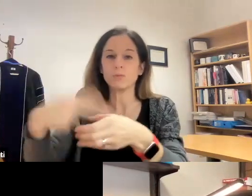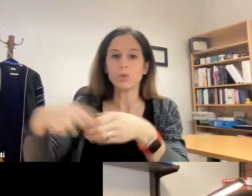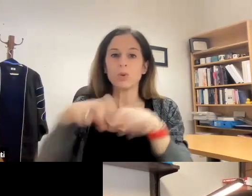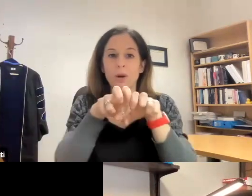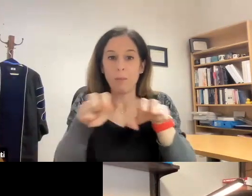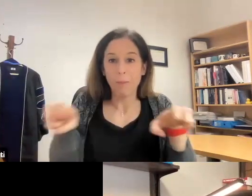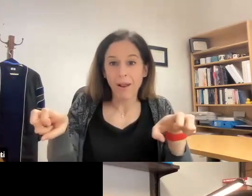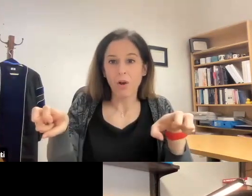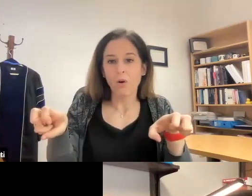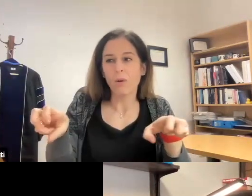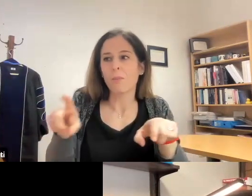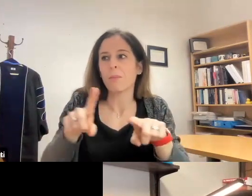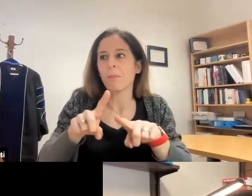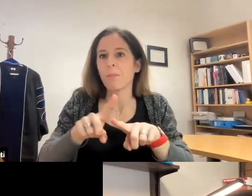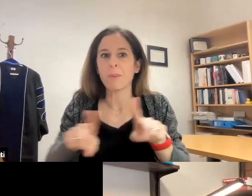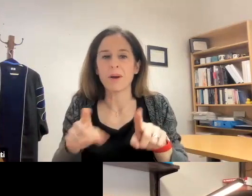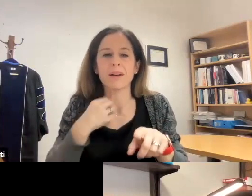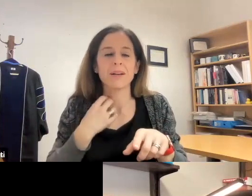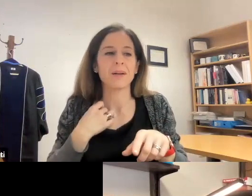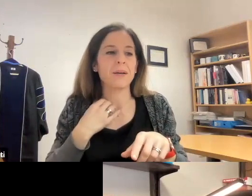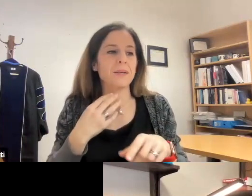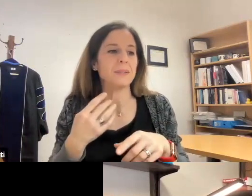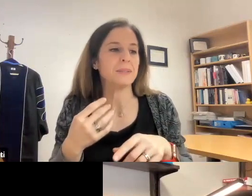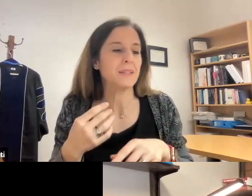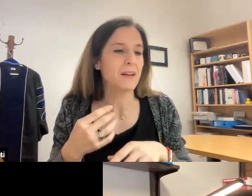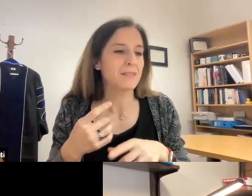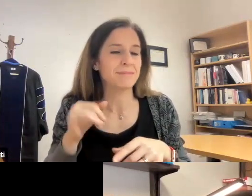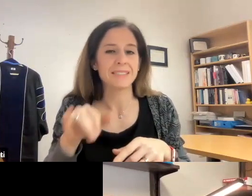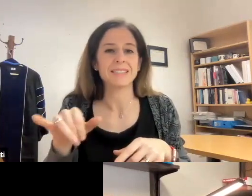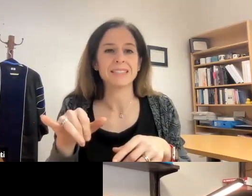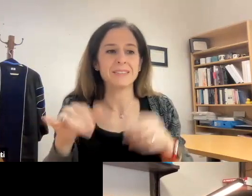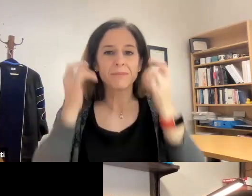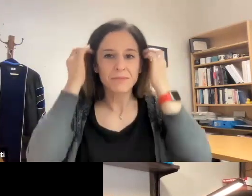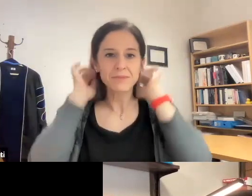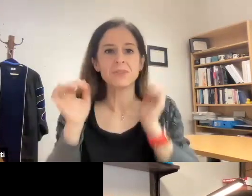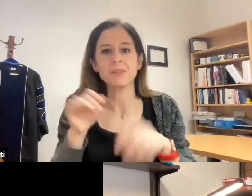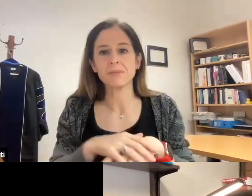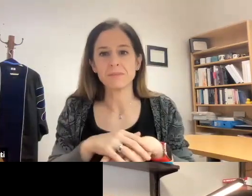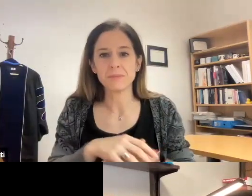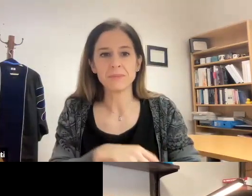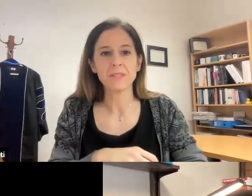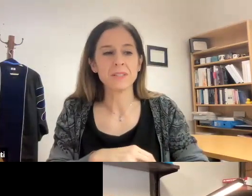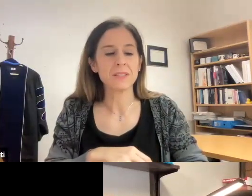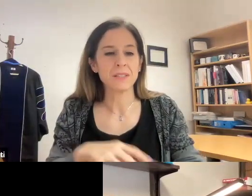think about making sure that we are calling those from African ancestry or African Americans to be part of the